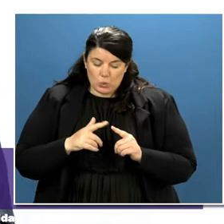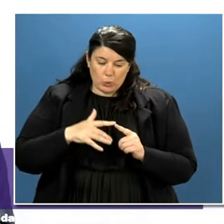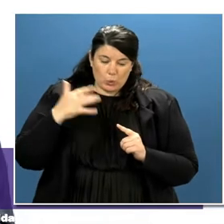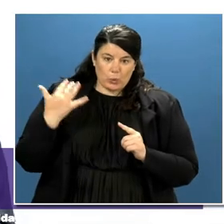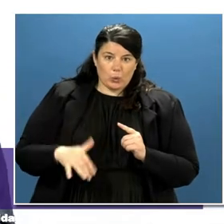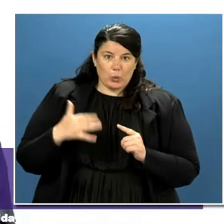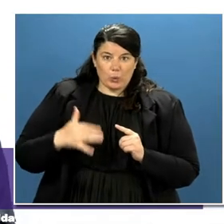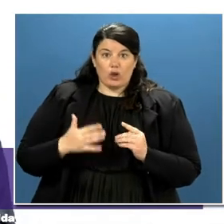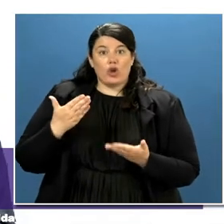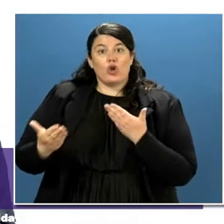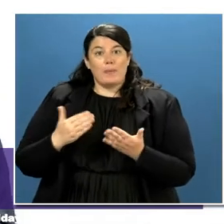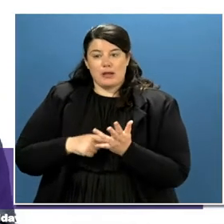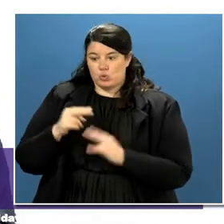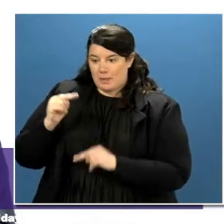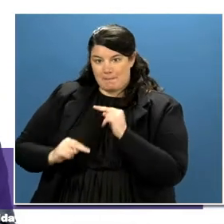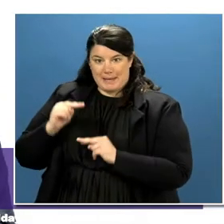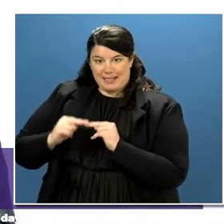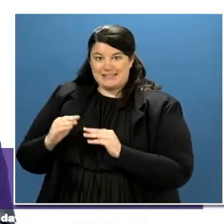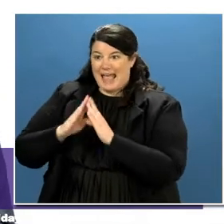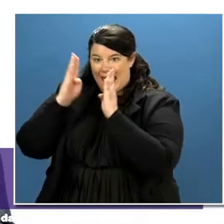it is to build with universal design upfront.